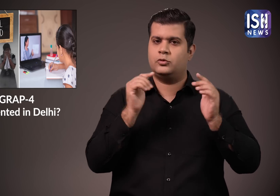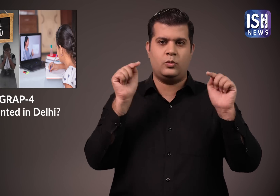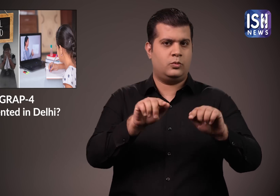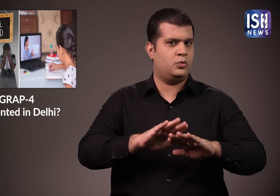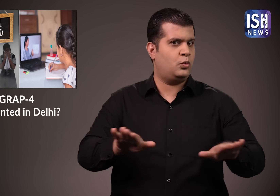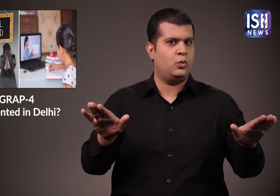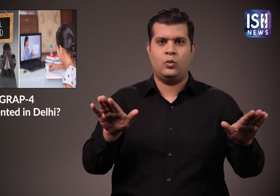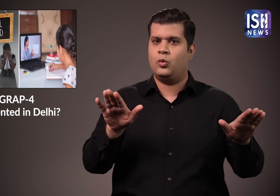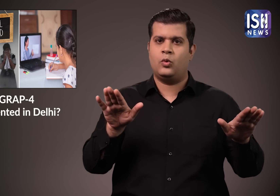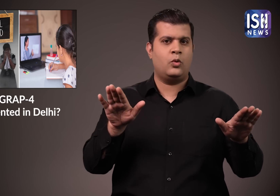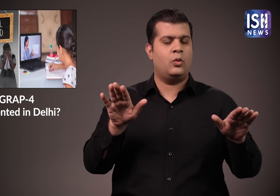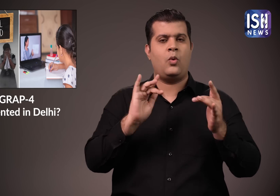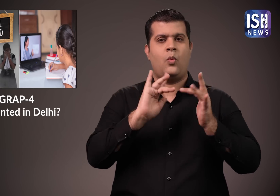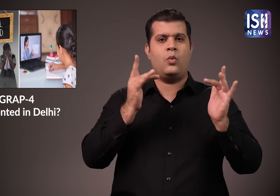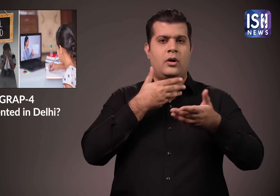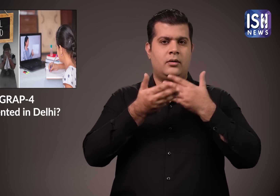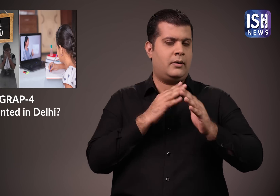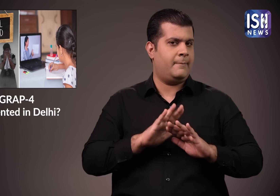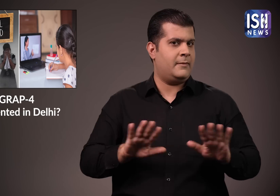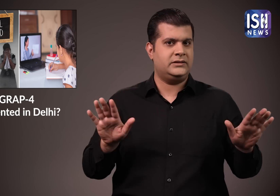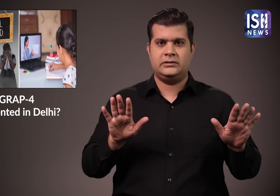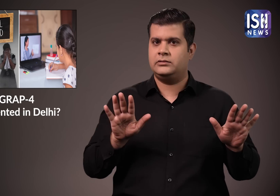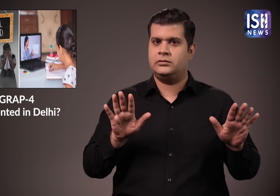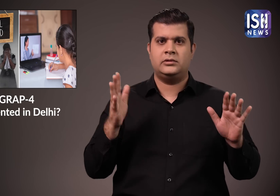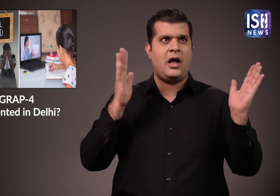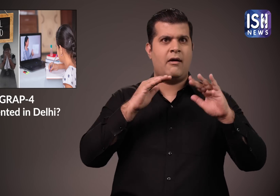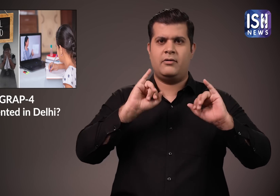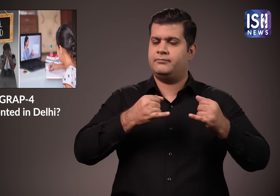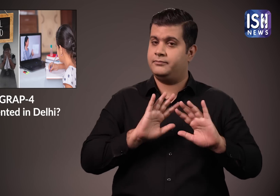They should not come to school and classes will be held online because of the air quality.